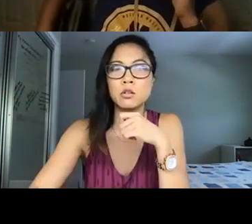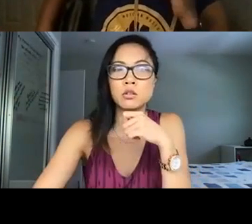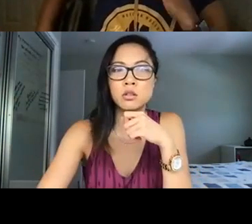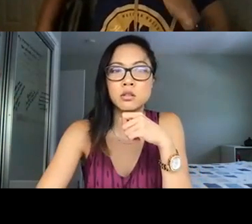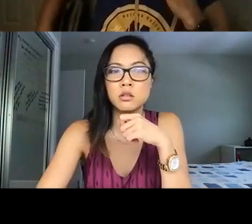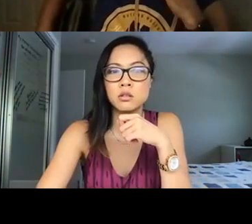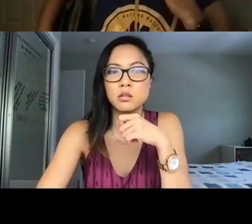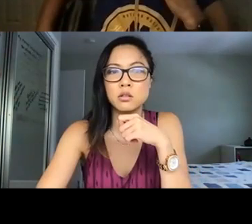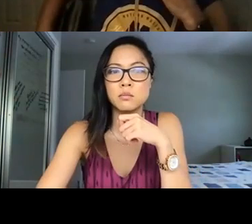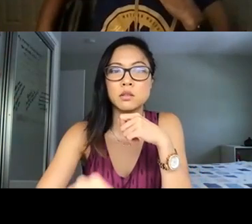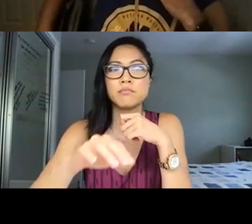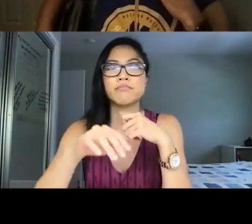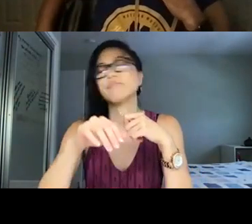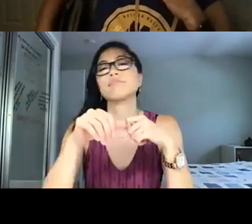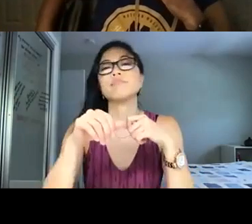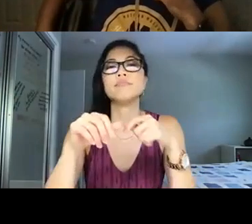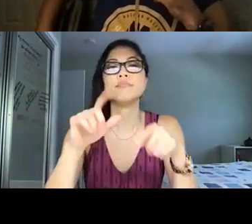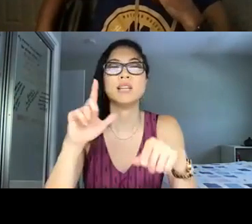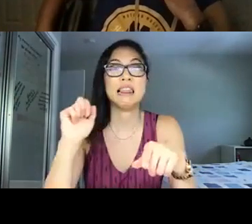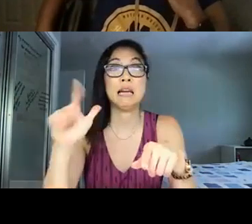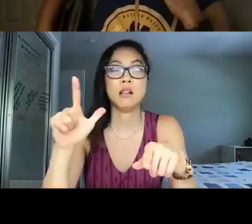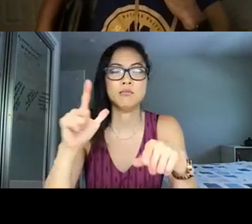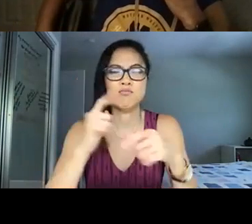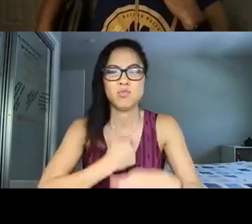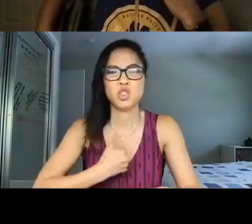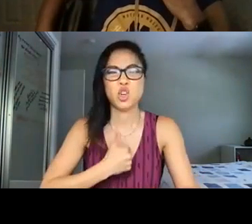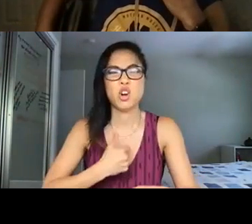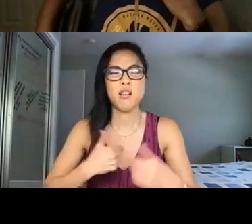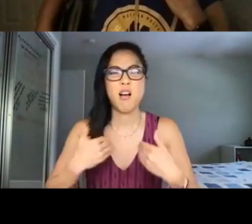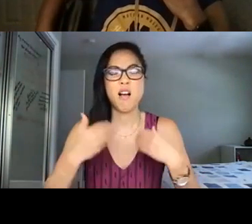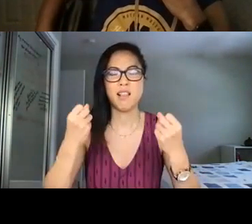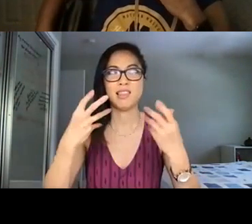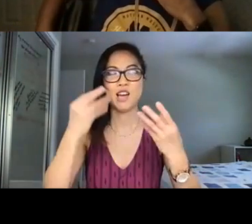Sorry, I didn't -- I had a lot of thoughts in response, it was just a lot of points.